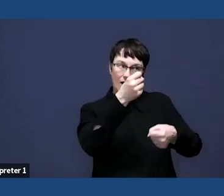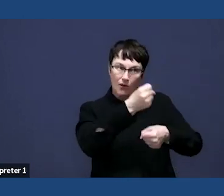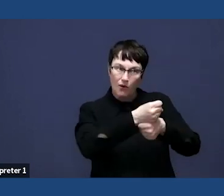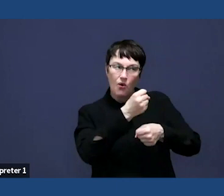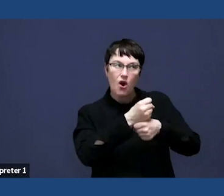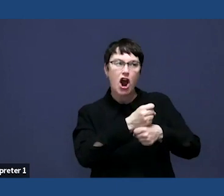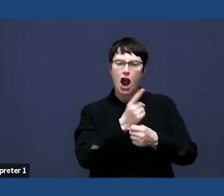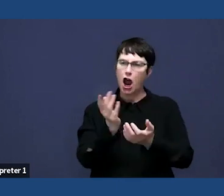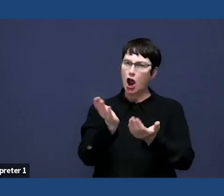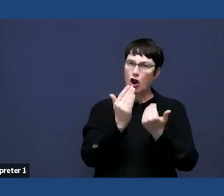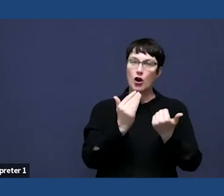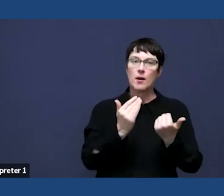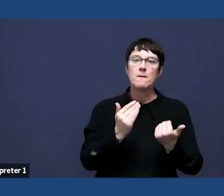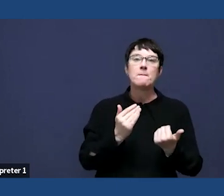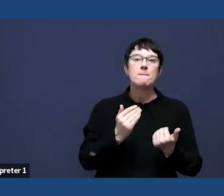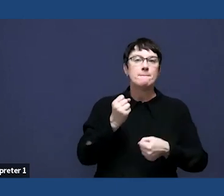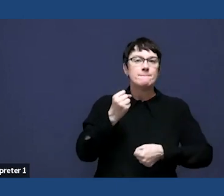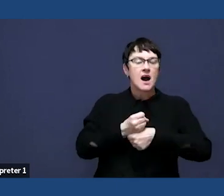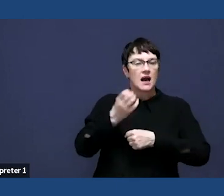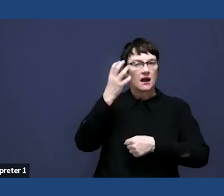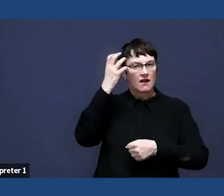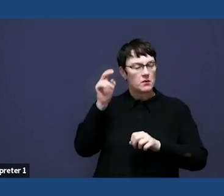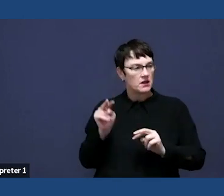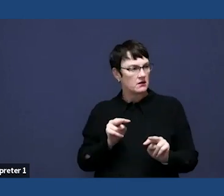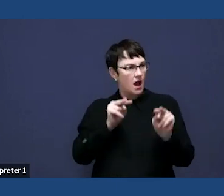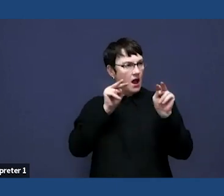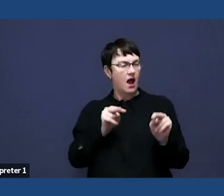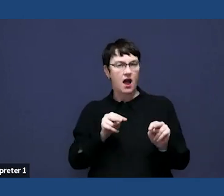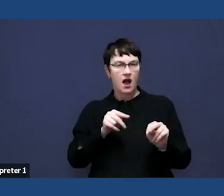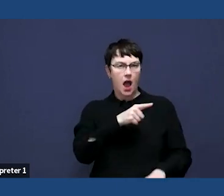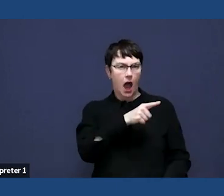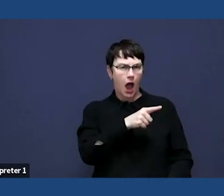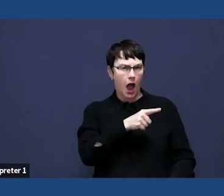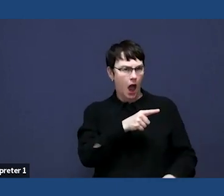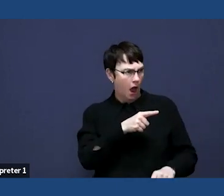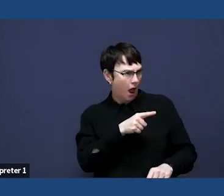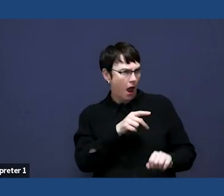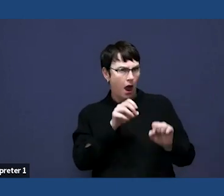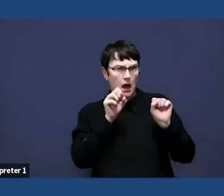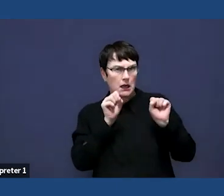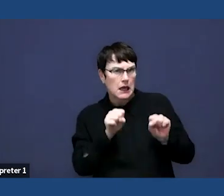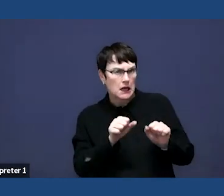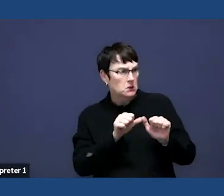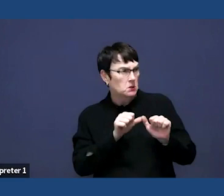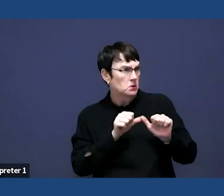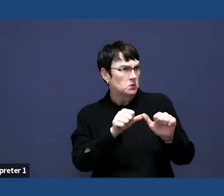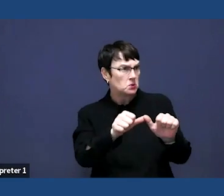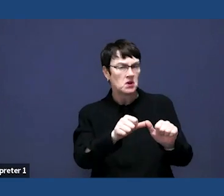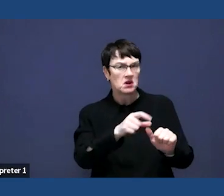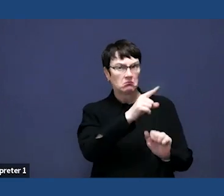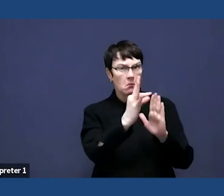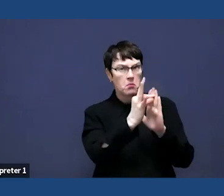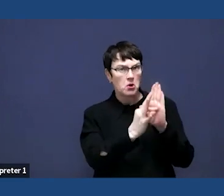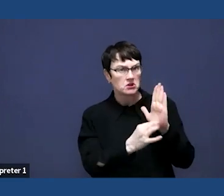notice. Why is this big institution changing their policy, making more flexible working hours?